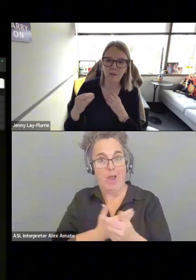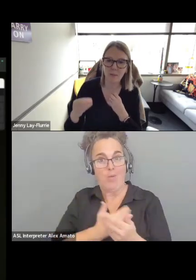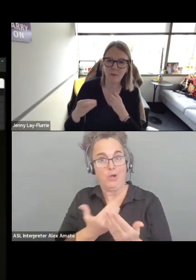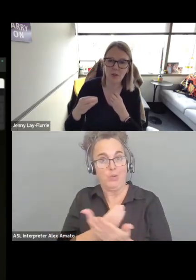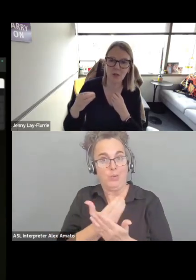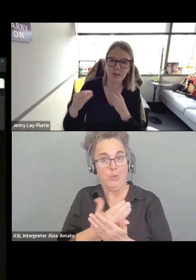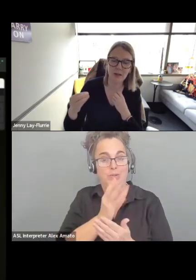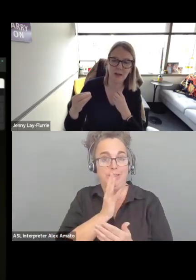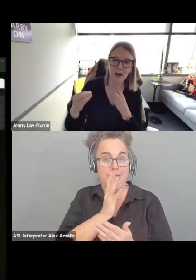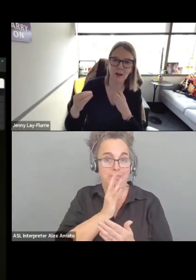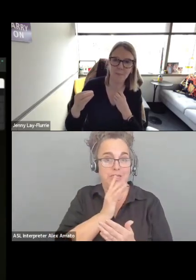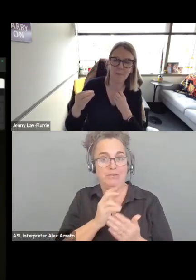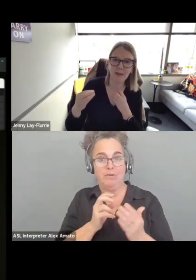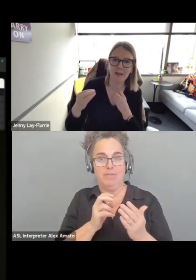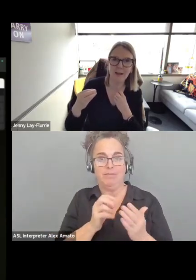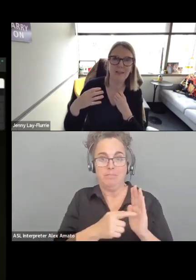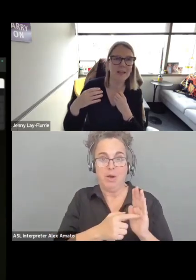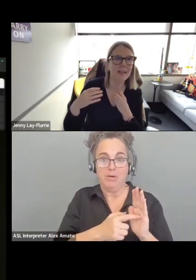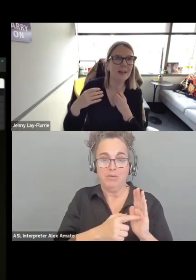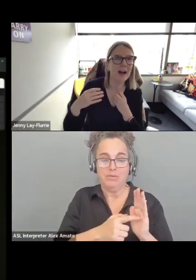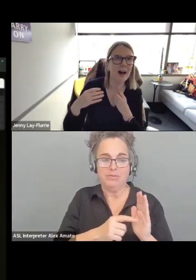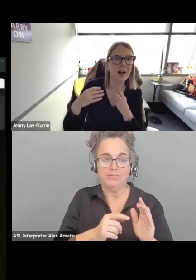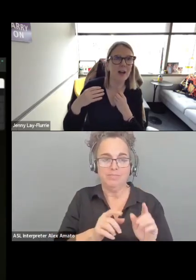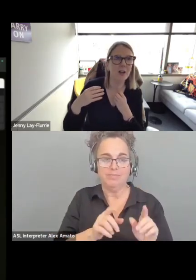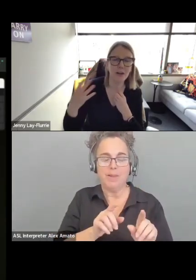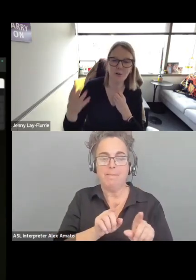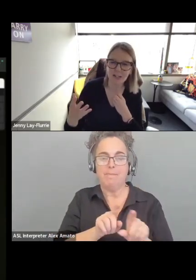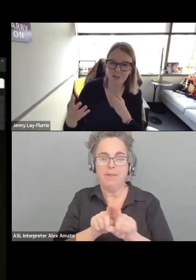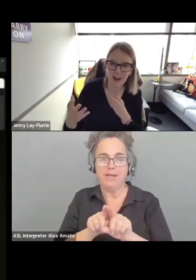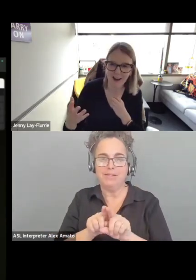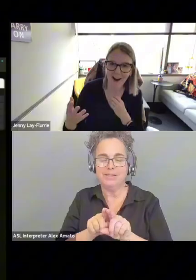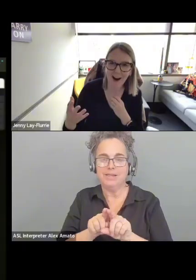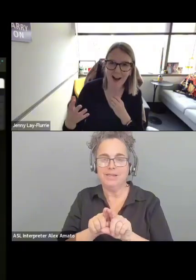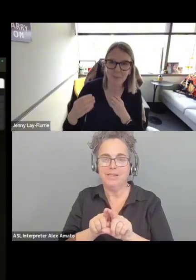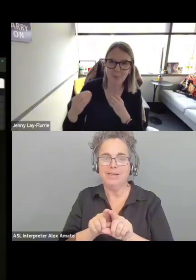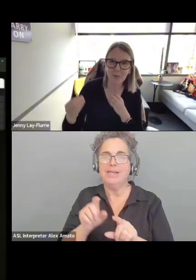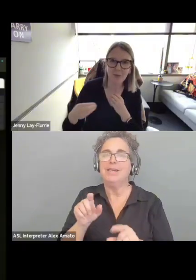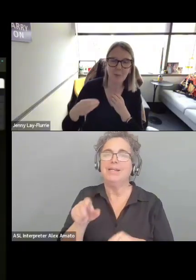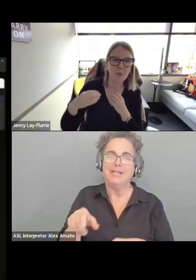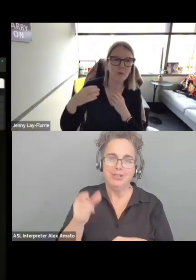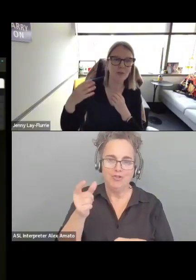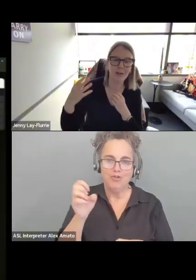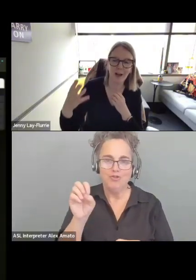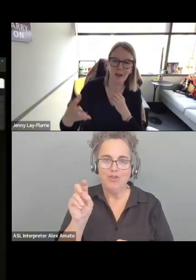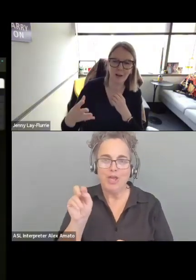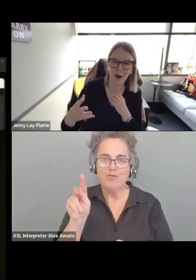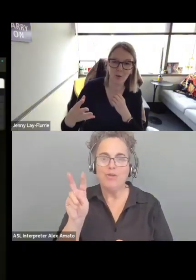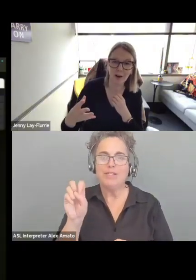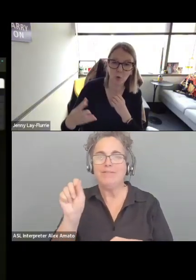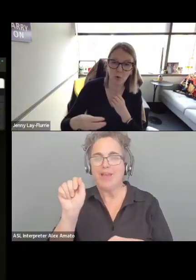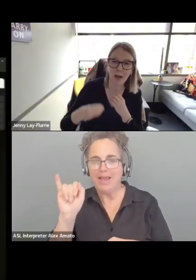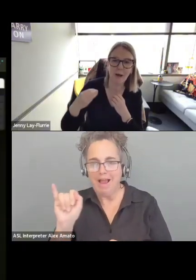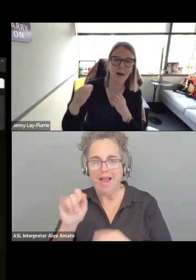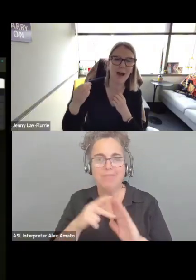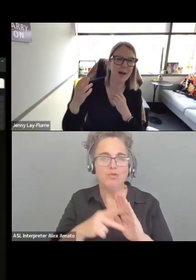as some of the generative AI principles and around grammar